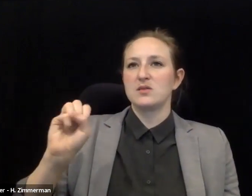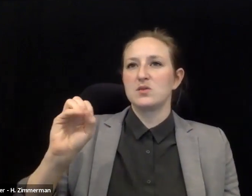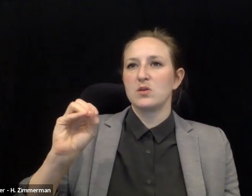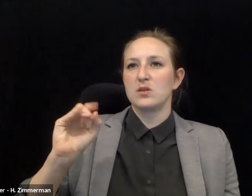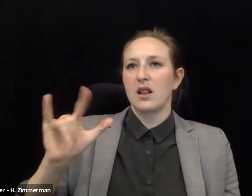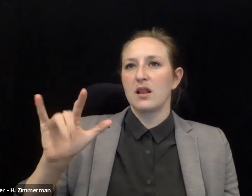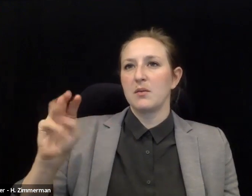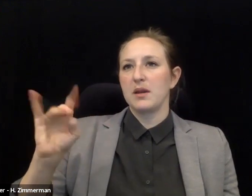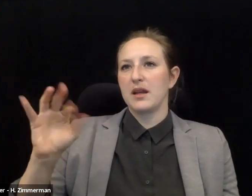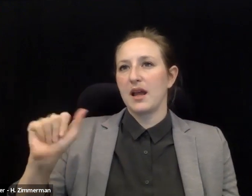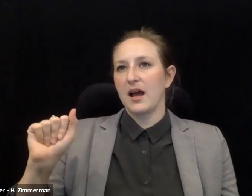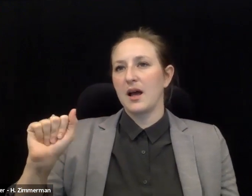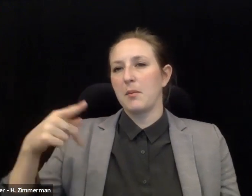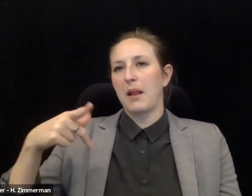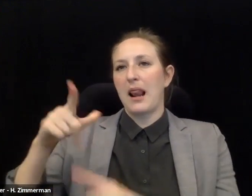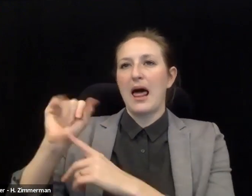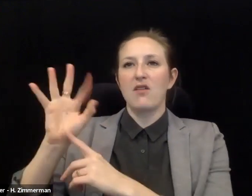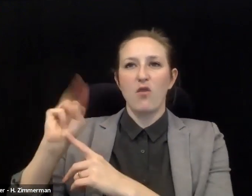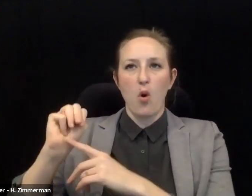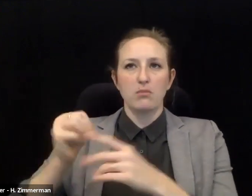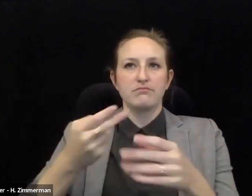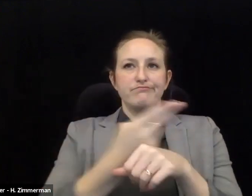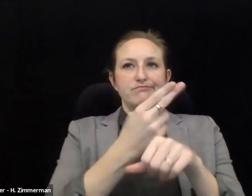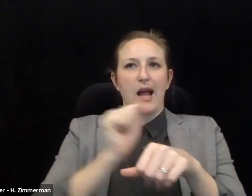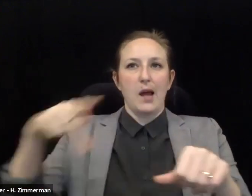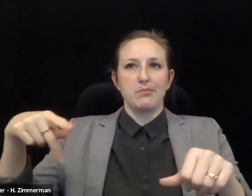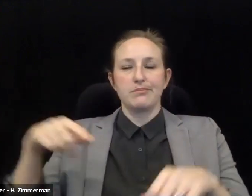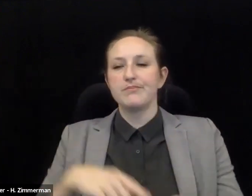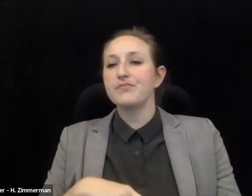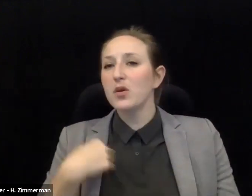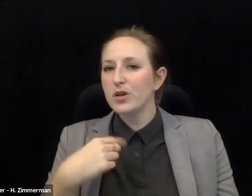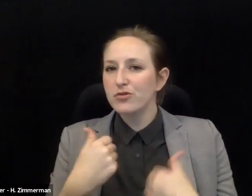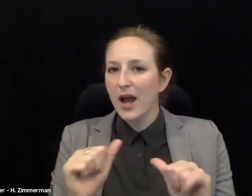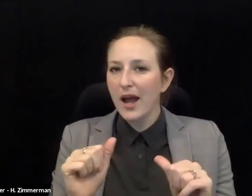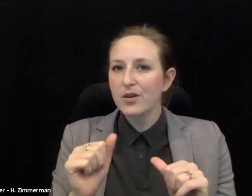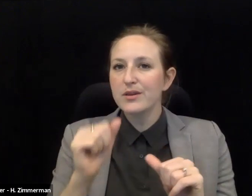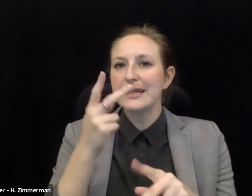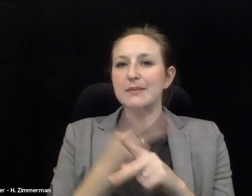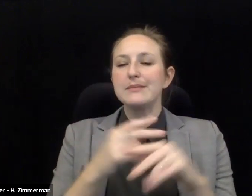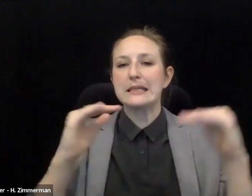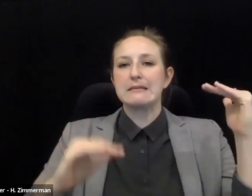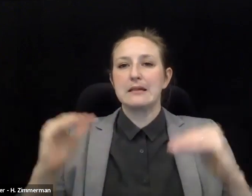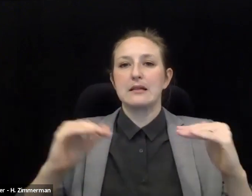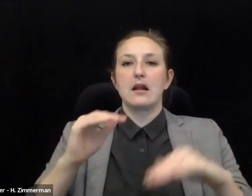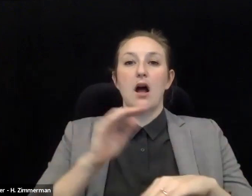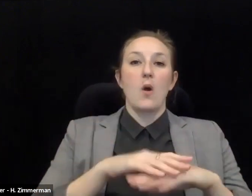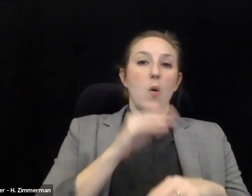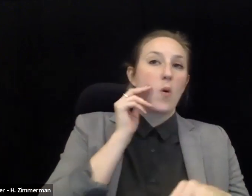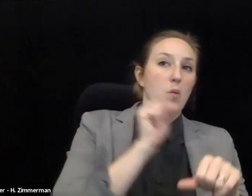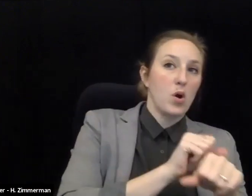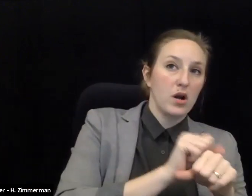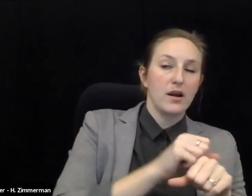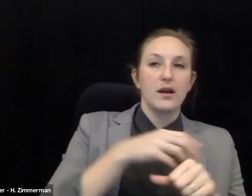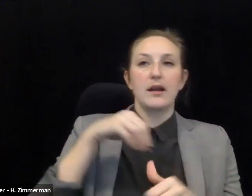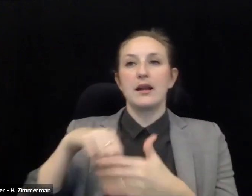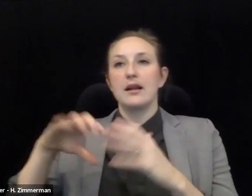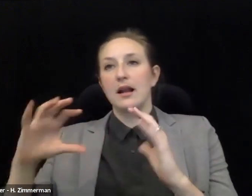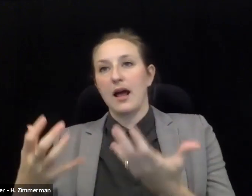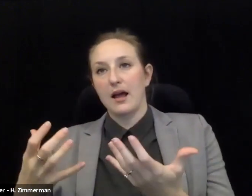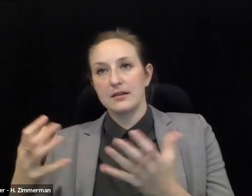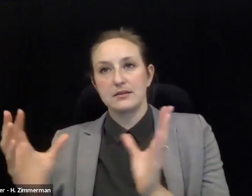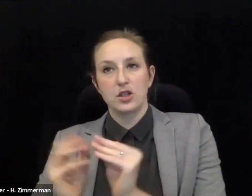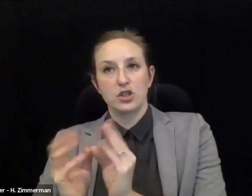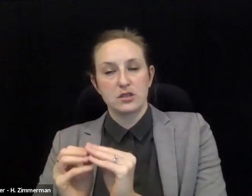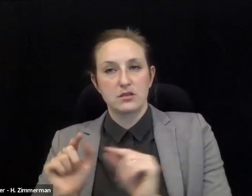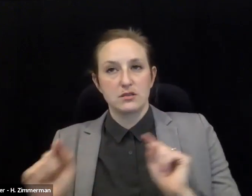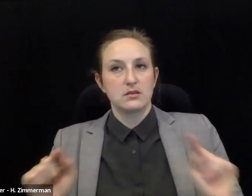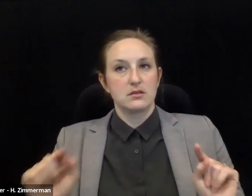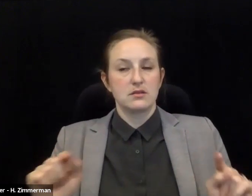we do try to keep an even balance on the homework and in class sessions so that there's sort of